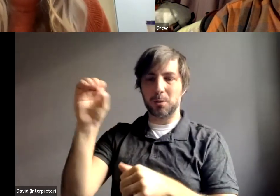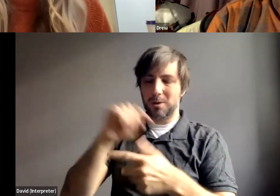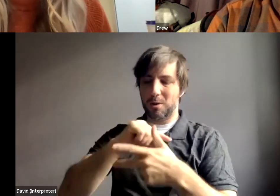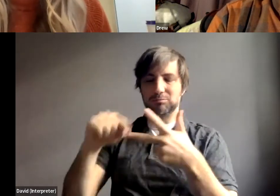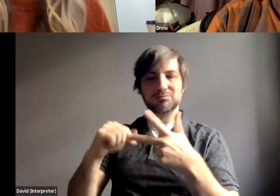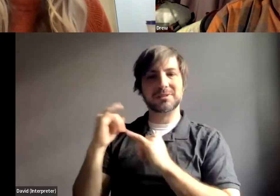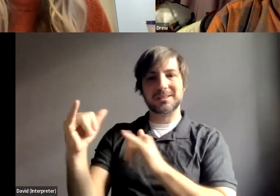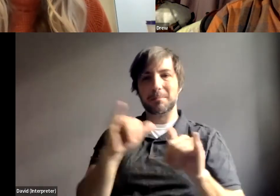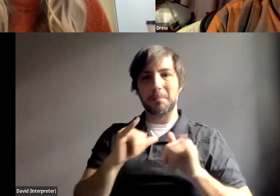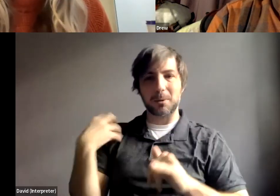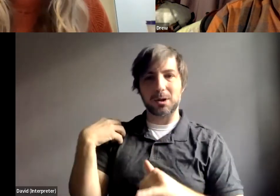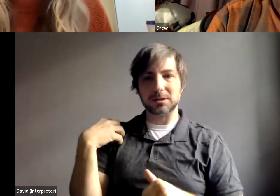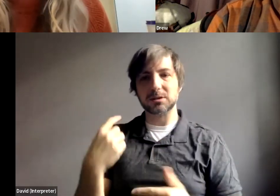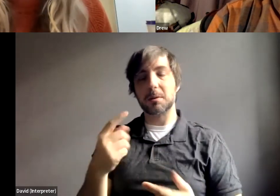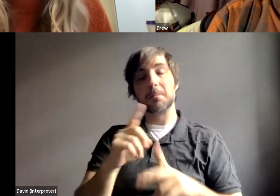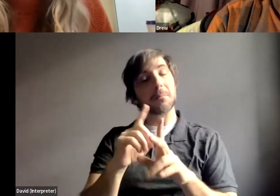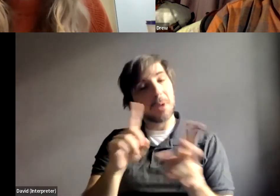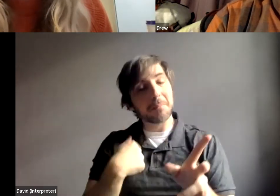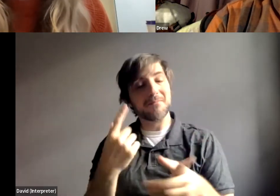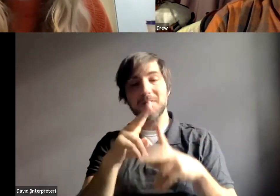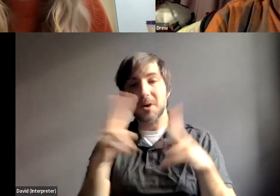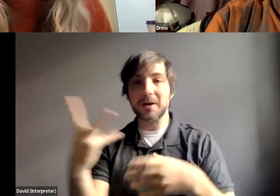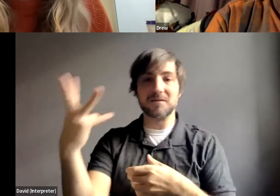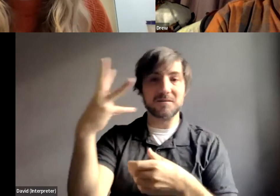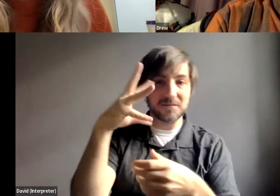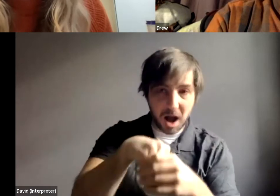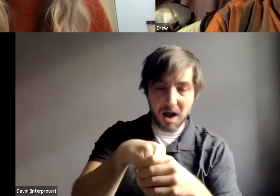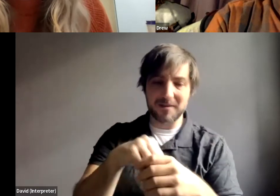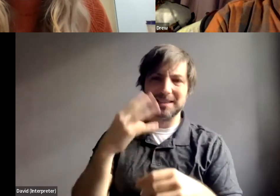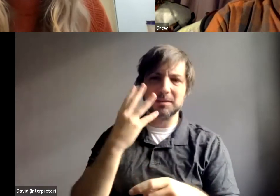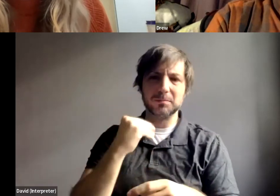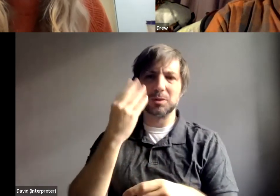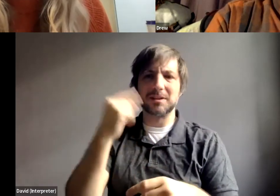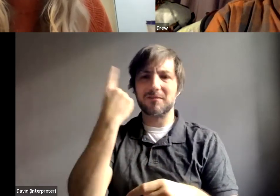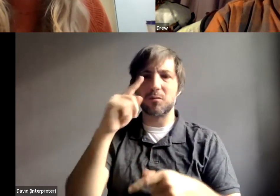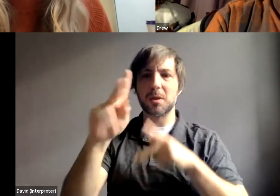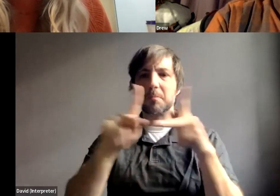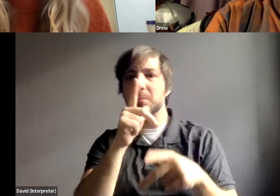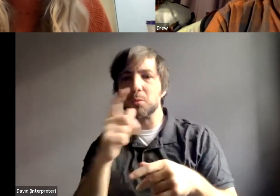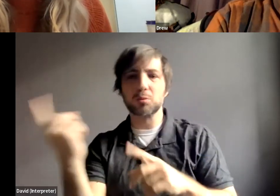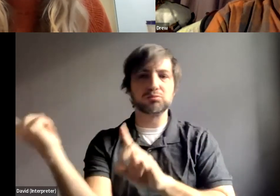in the experience for our guests as well. Before I was in this role as a manager